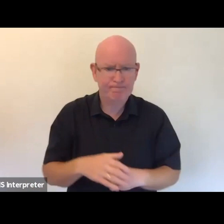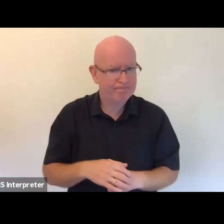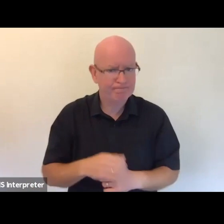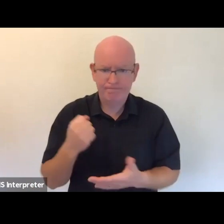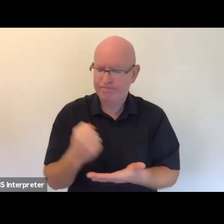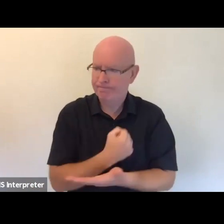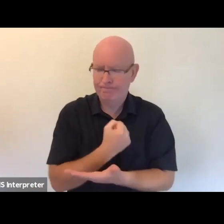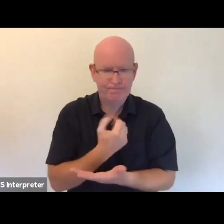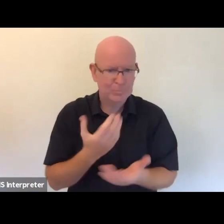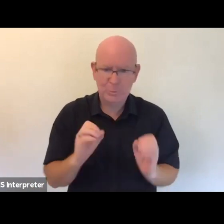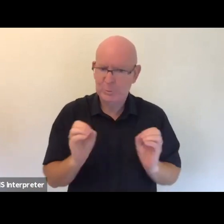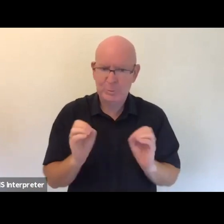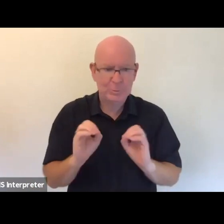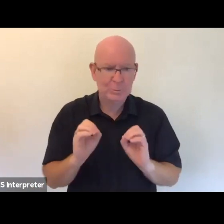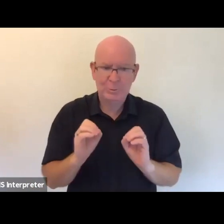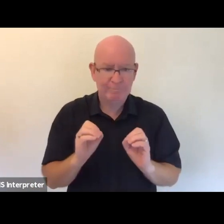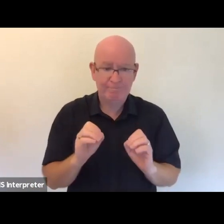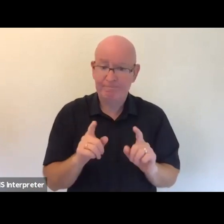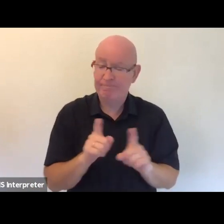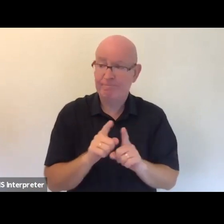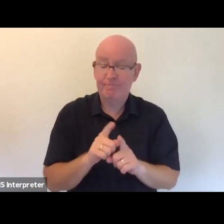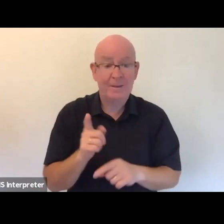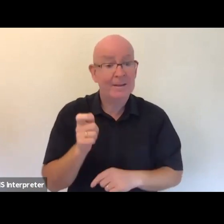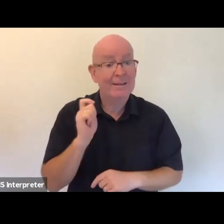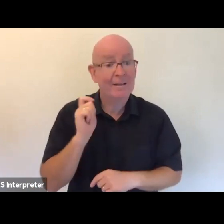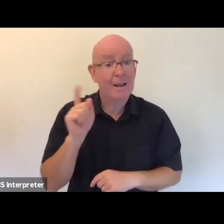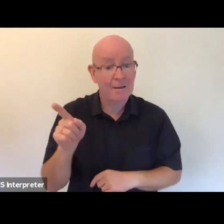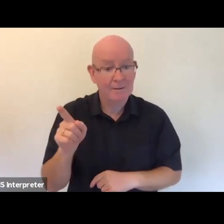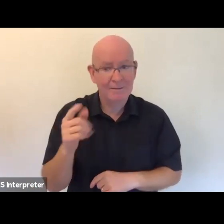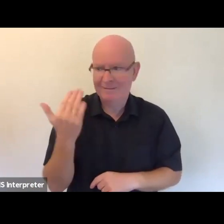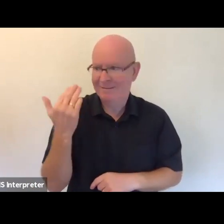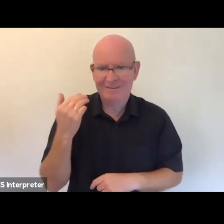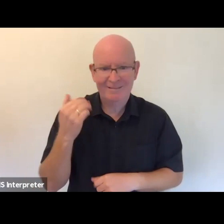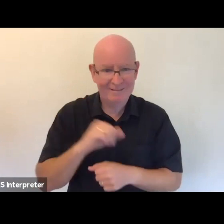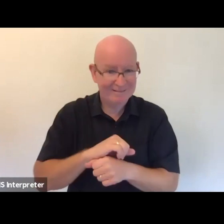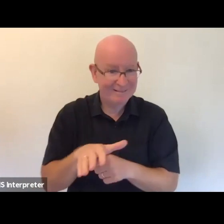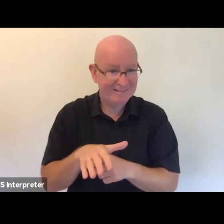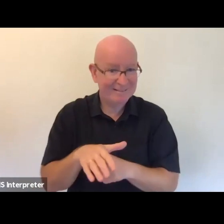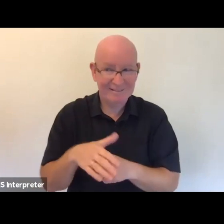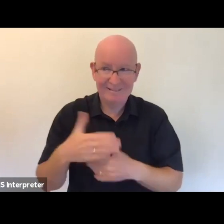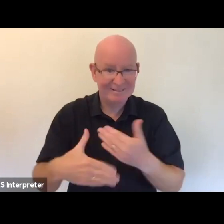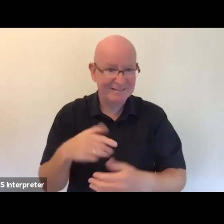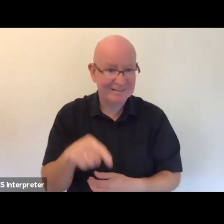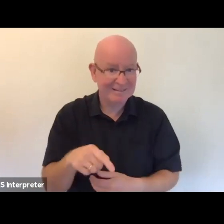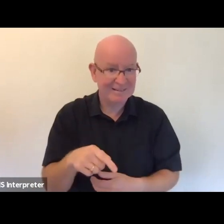the cash transfers with persons with disabilities against the effects of the pandemic, so many other people were left out.